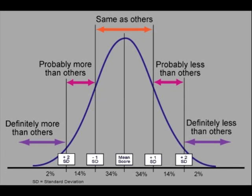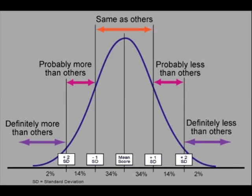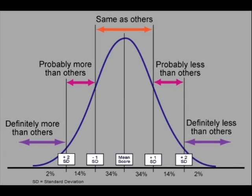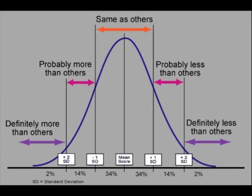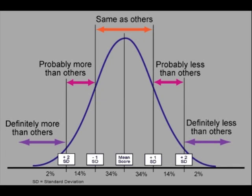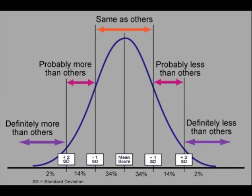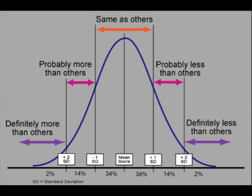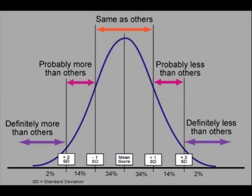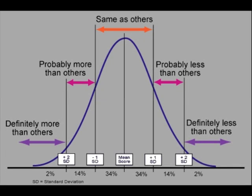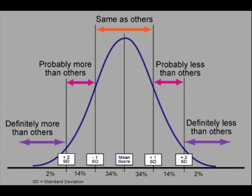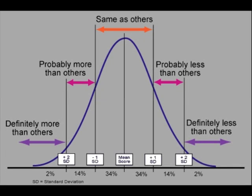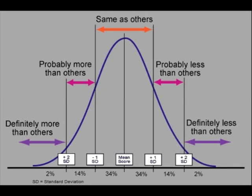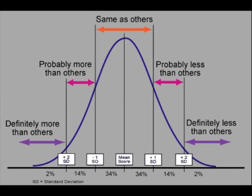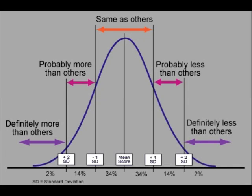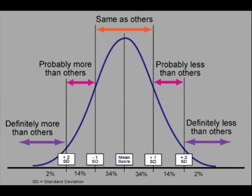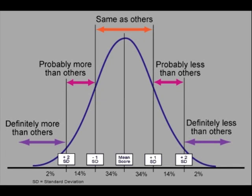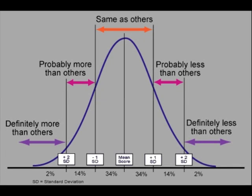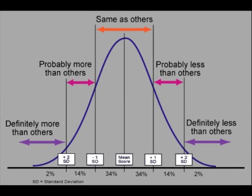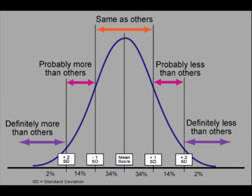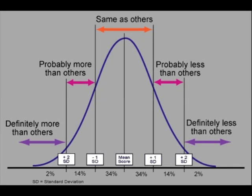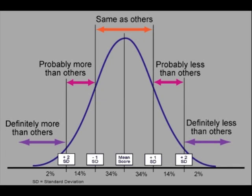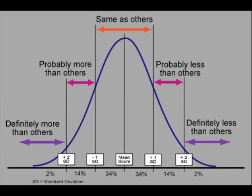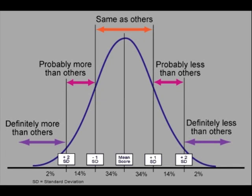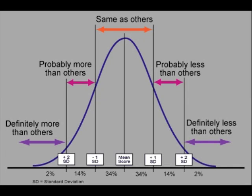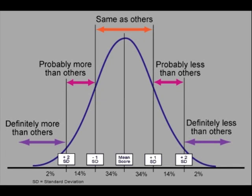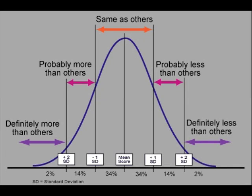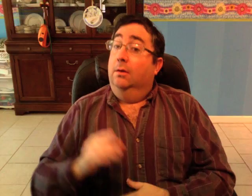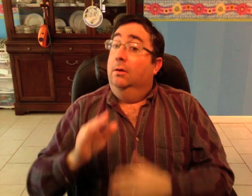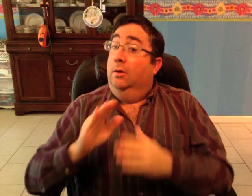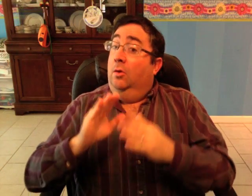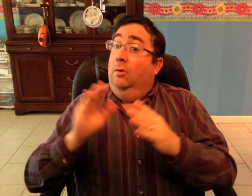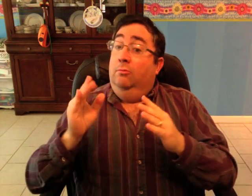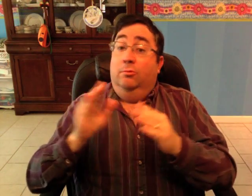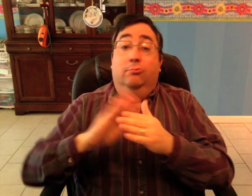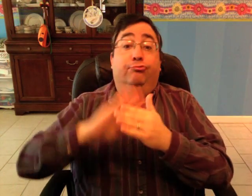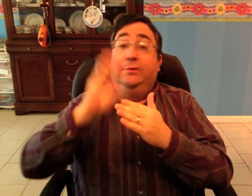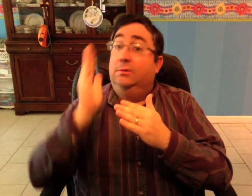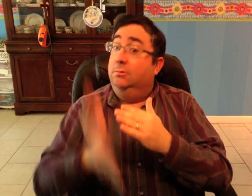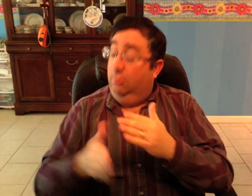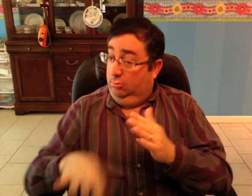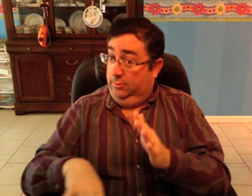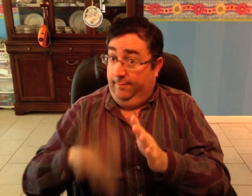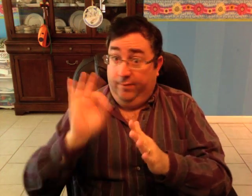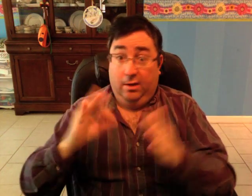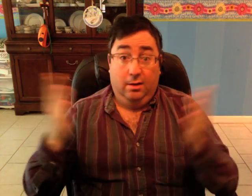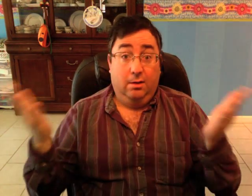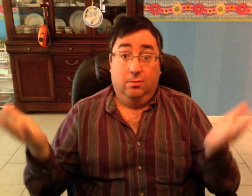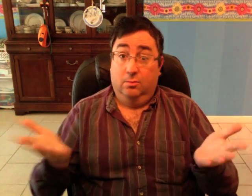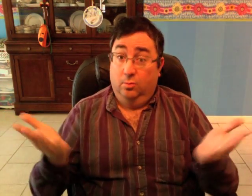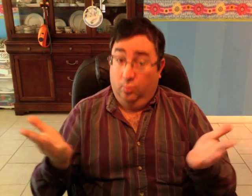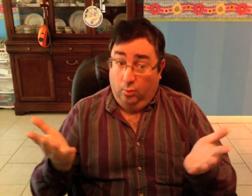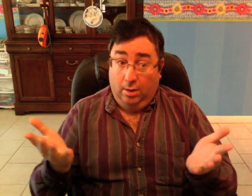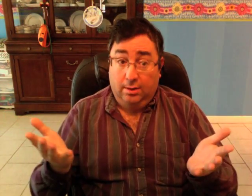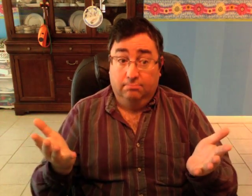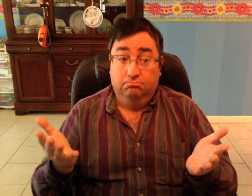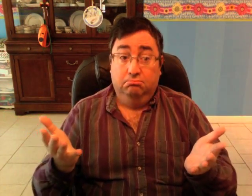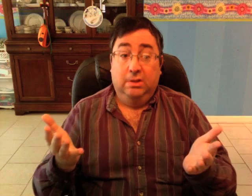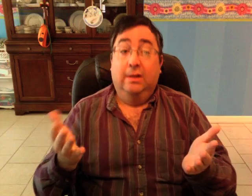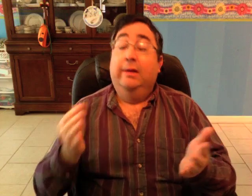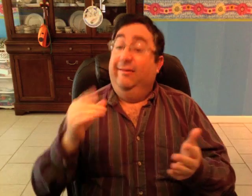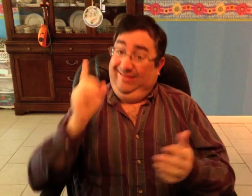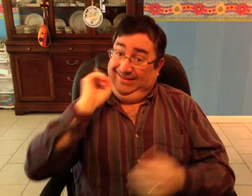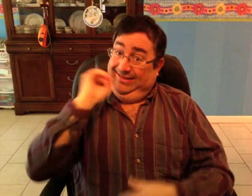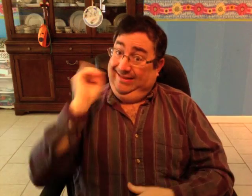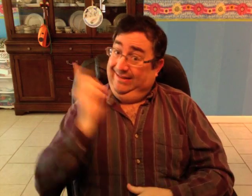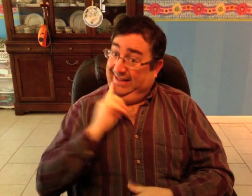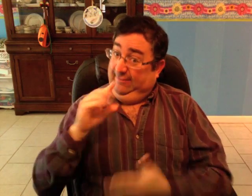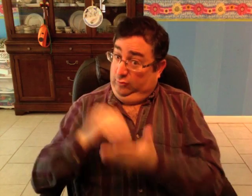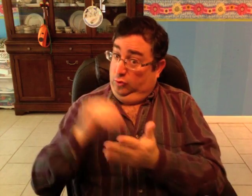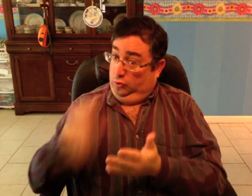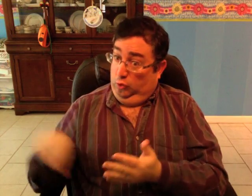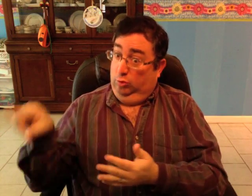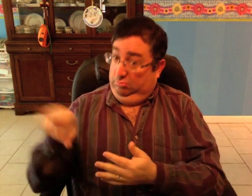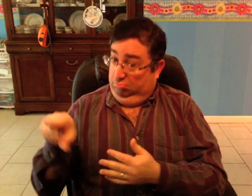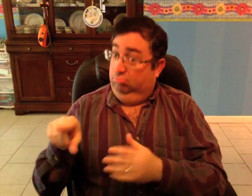The results of the study found that the Deaf students